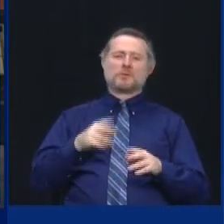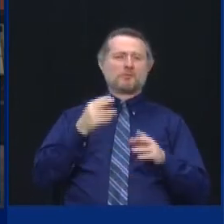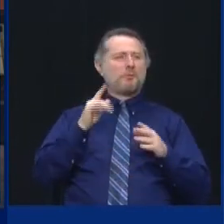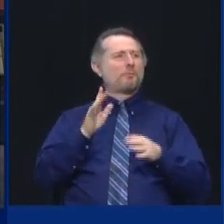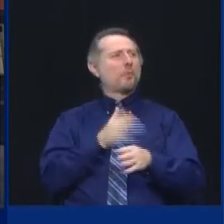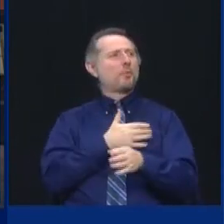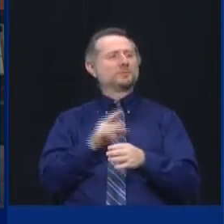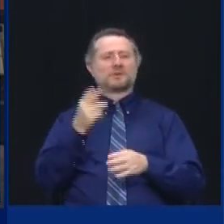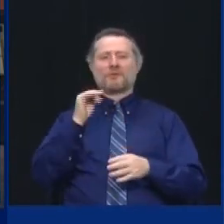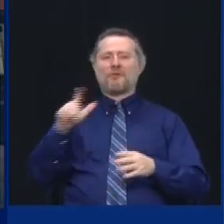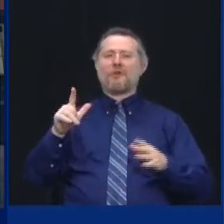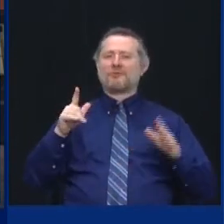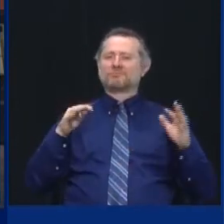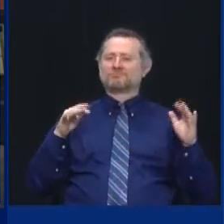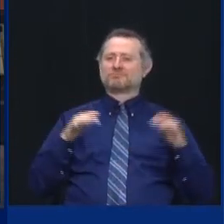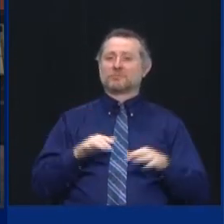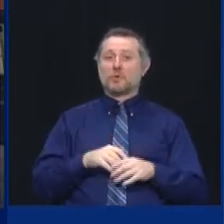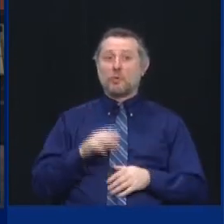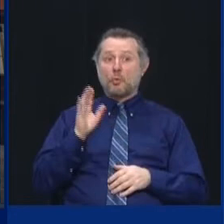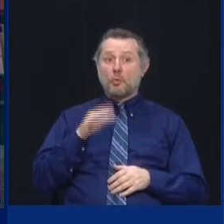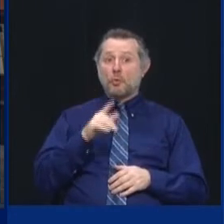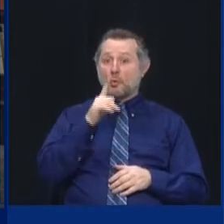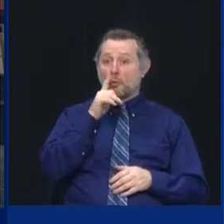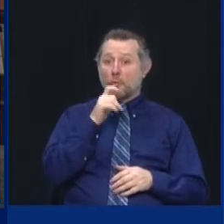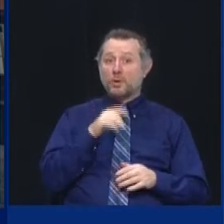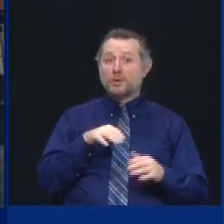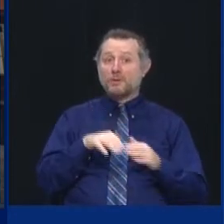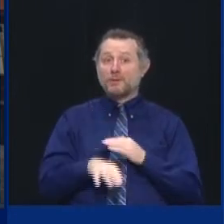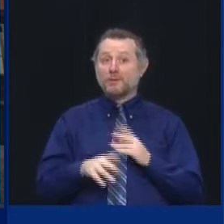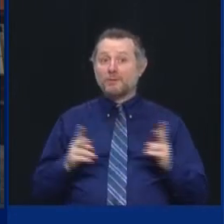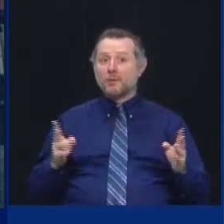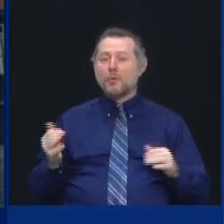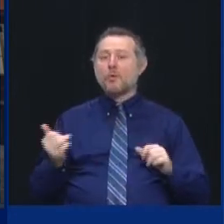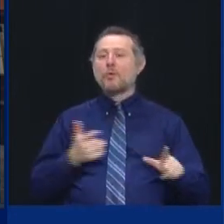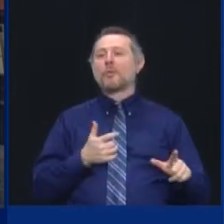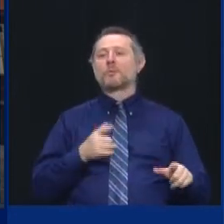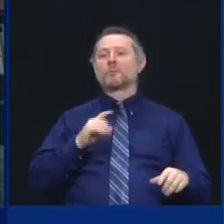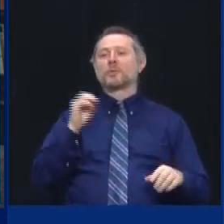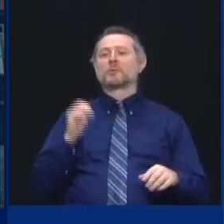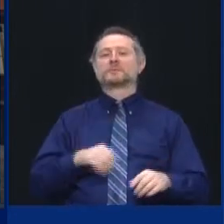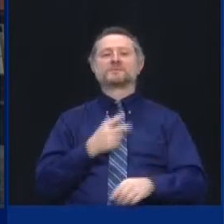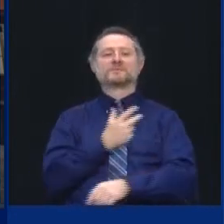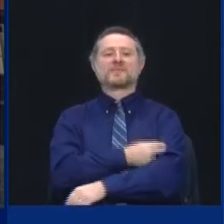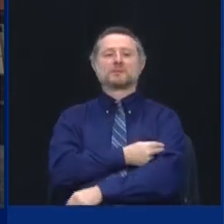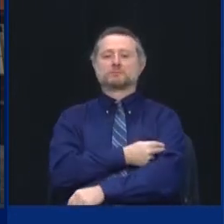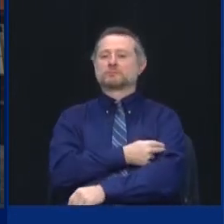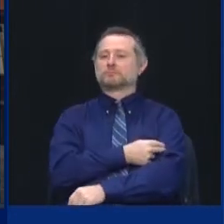IT WILL BE RIGHT HERE WITH THE RED CARPET, CLOSING NIGHT PERFORMANCE AT THE MAGNIFICENT RADIO CITY MUSIC HALL.